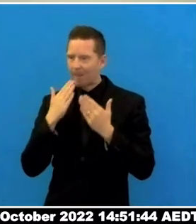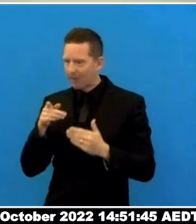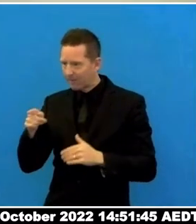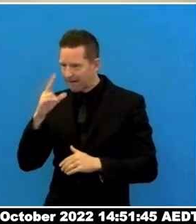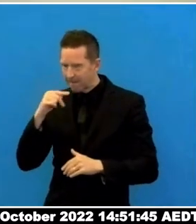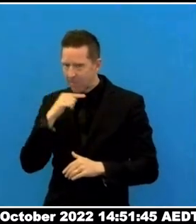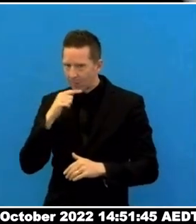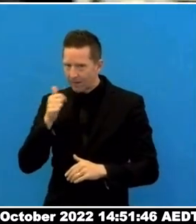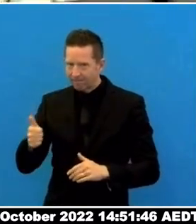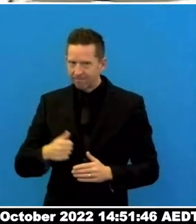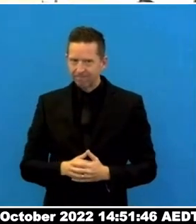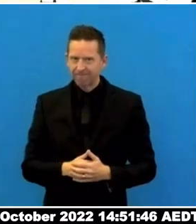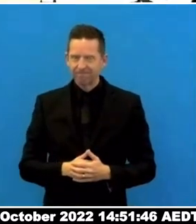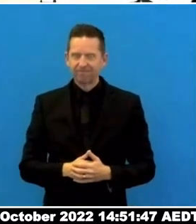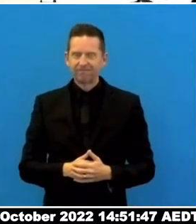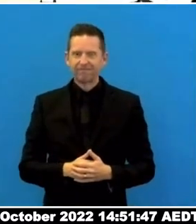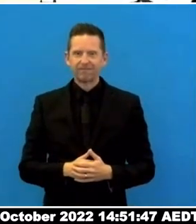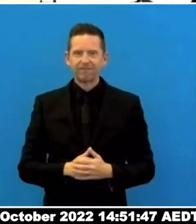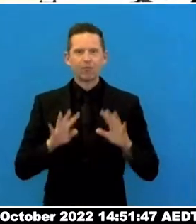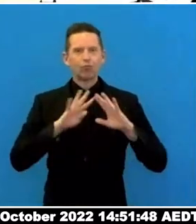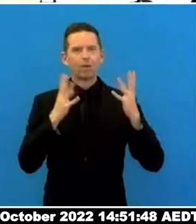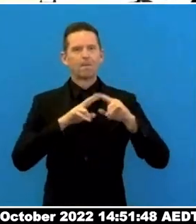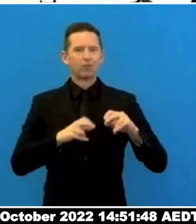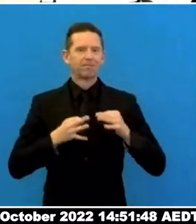Thank you. WE'll adjourn. The Royal Commission is adjourned.